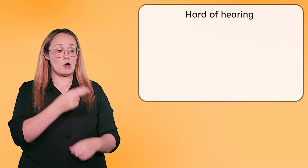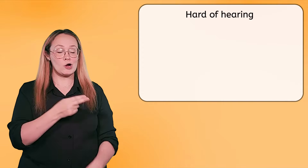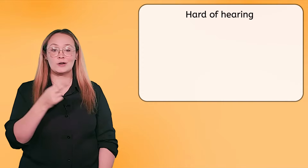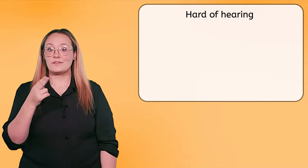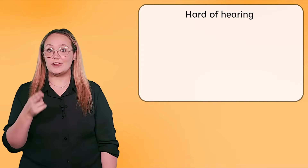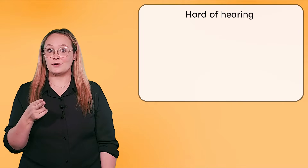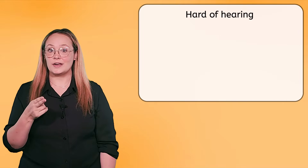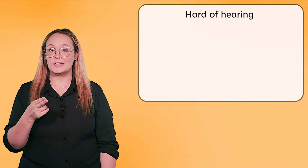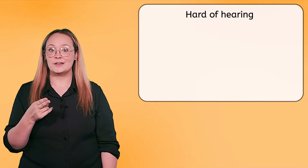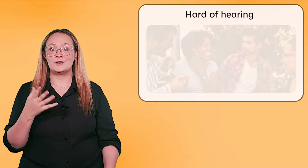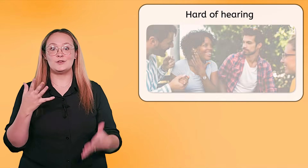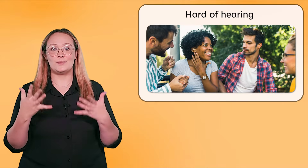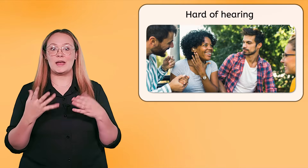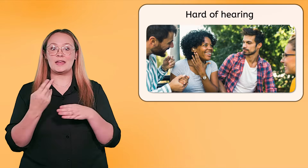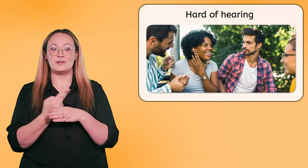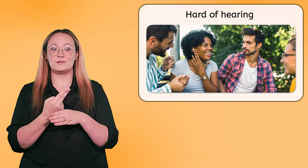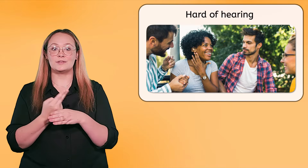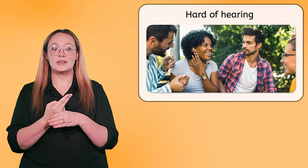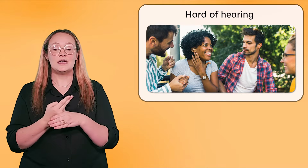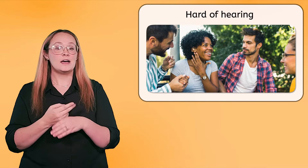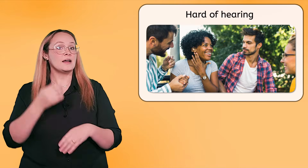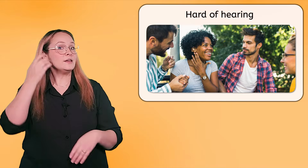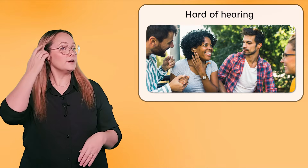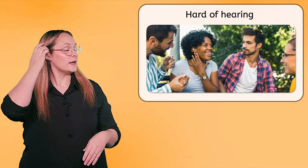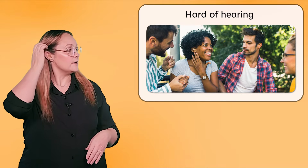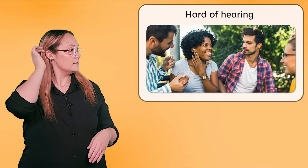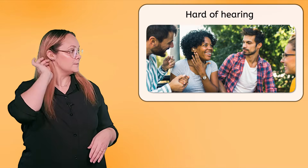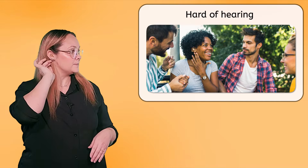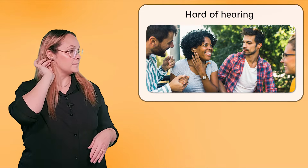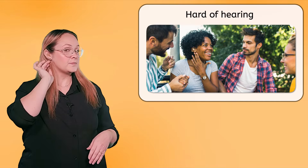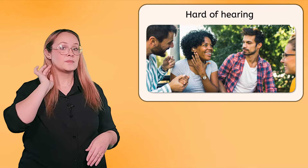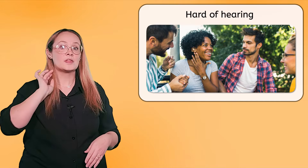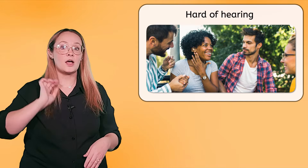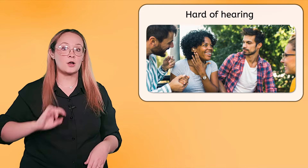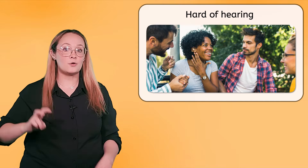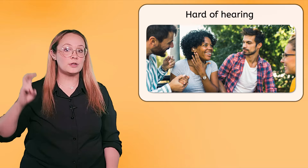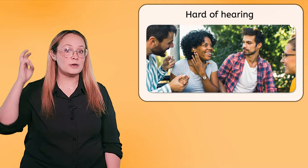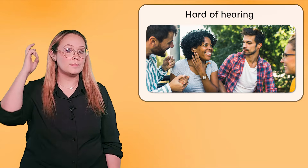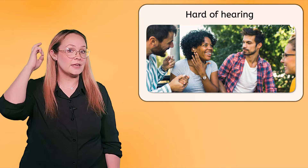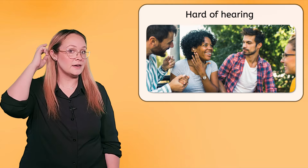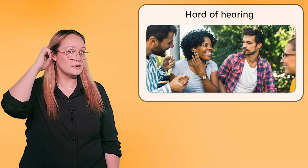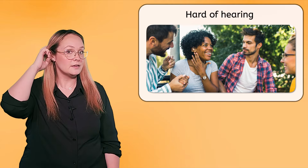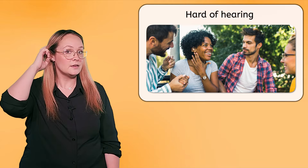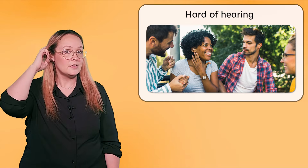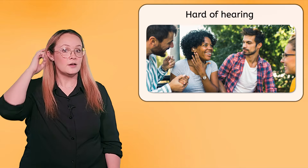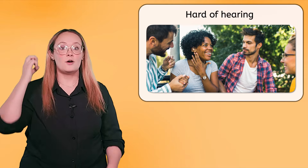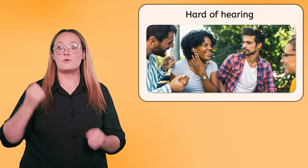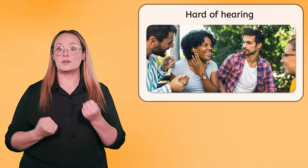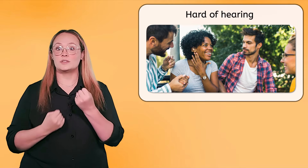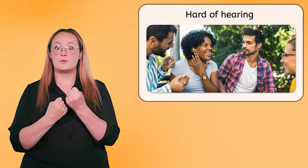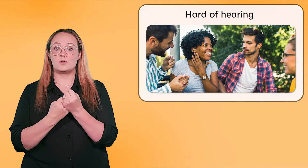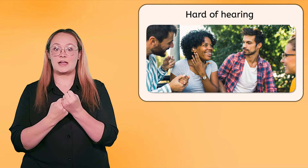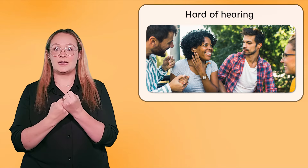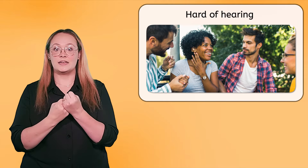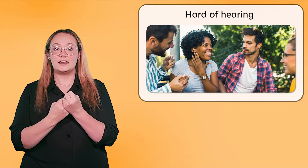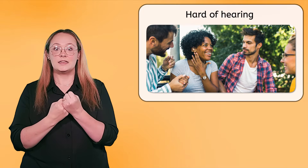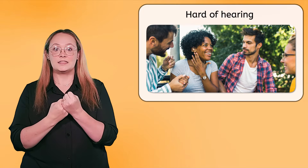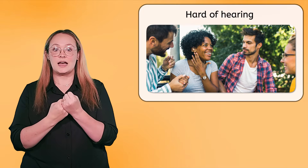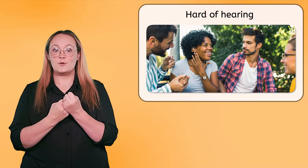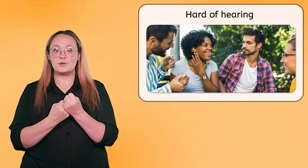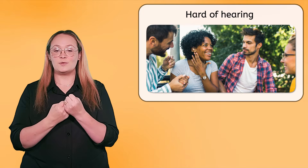hard of hearing, you may use a hearing aid, a cochlear implant, or a support aid to help you